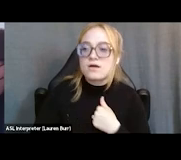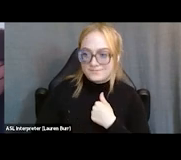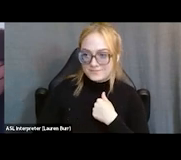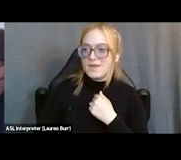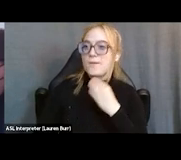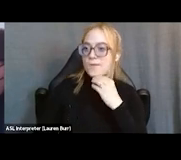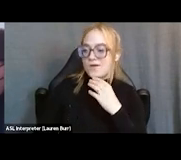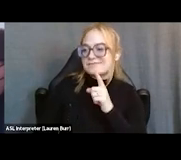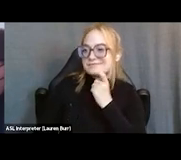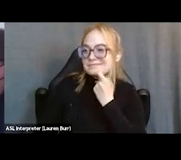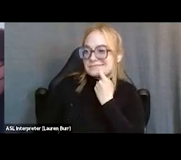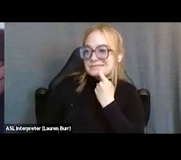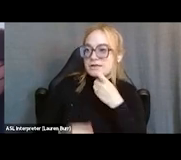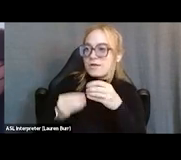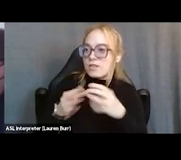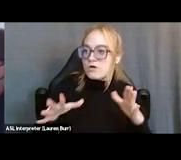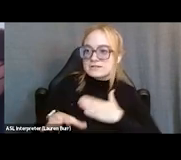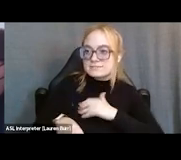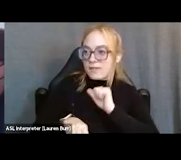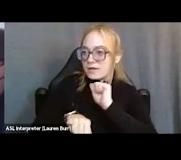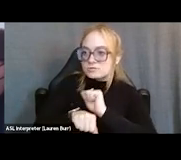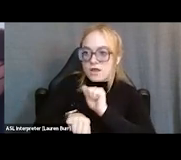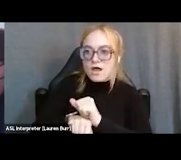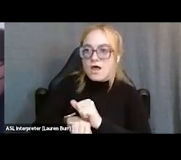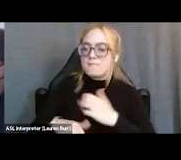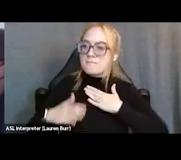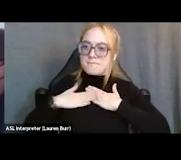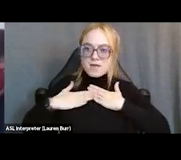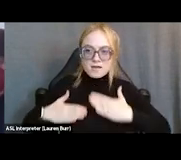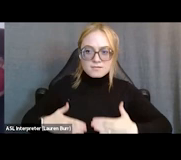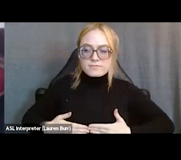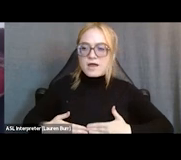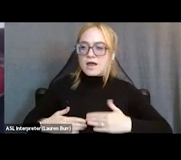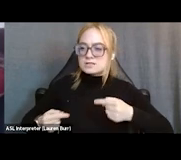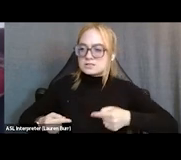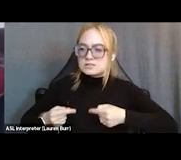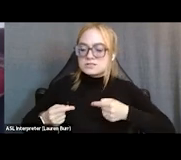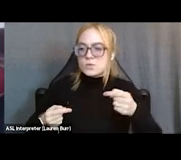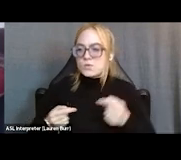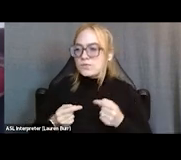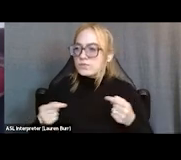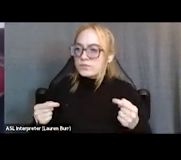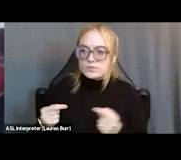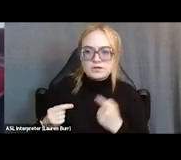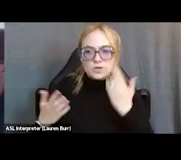and my body was going through so many things. I'm home and I didn't know what was going on